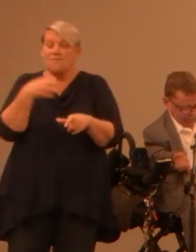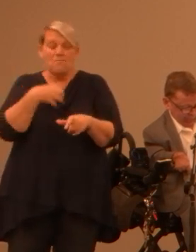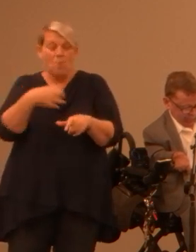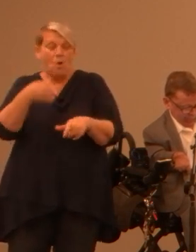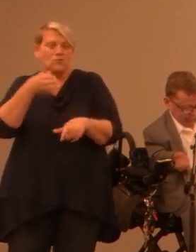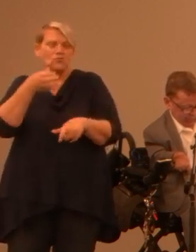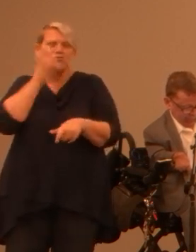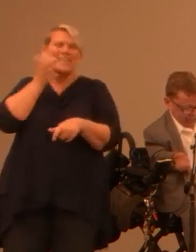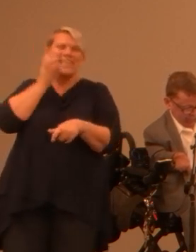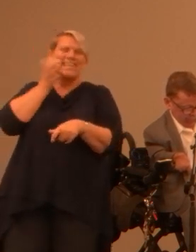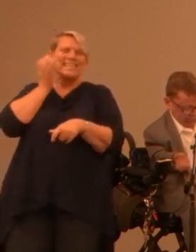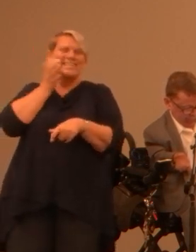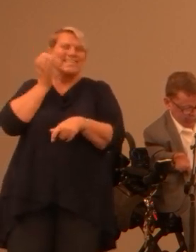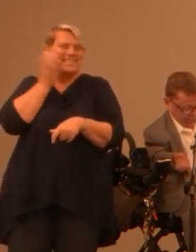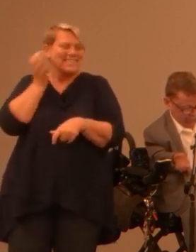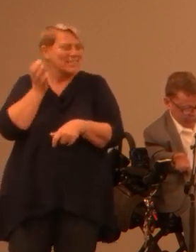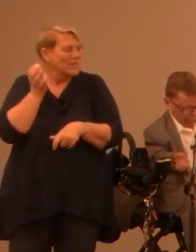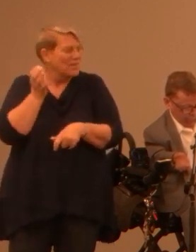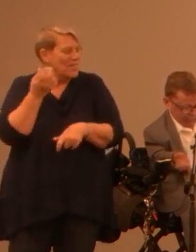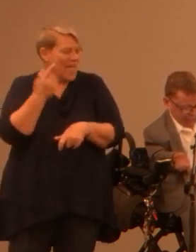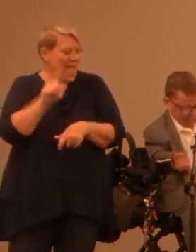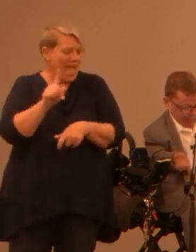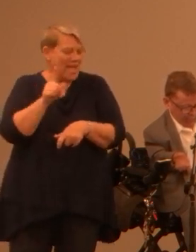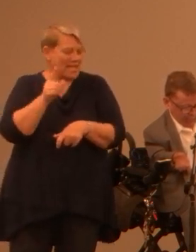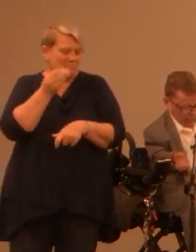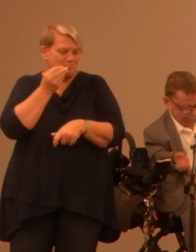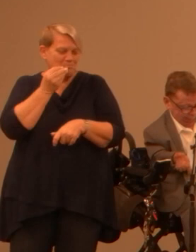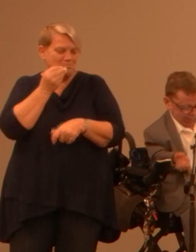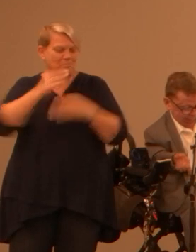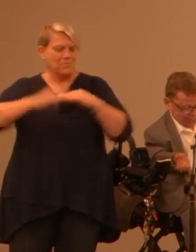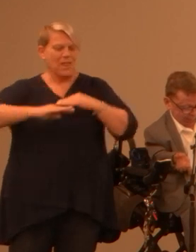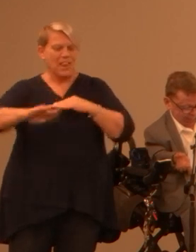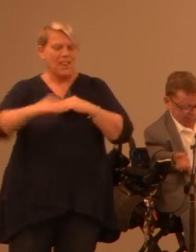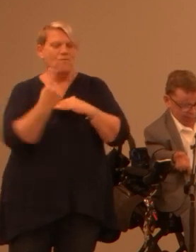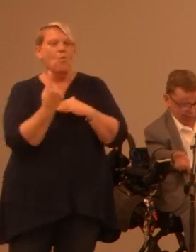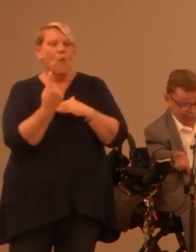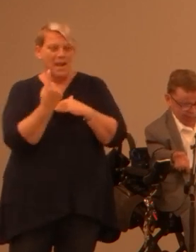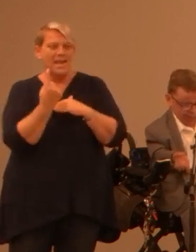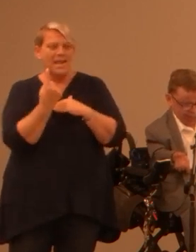and food downstairs on Level One and stay and chat as long as you want.